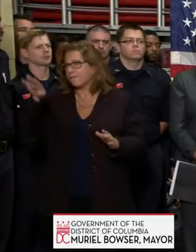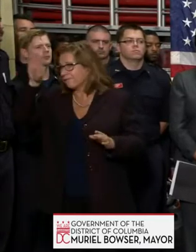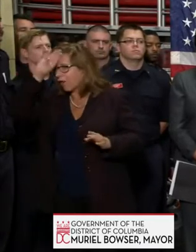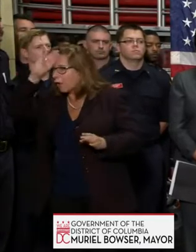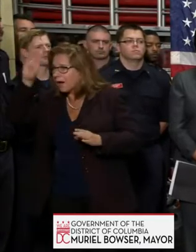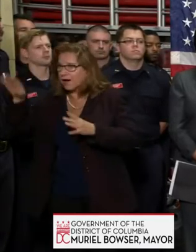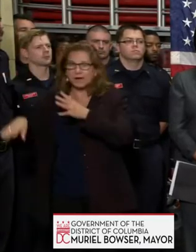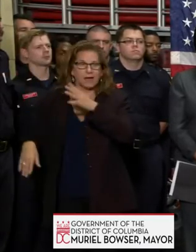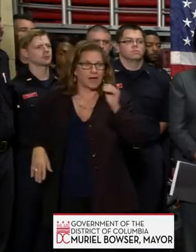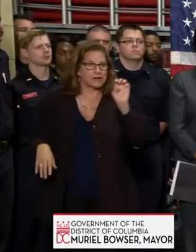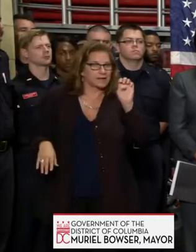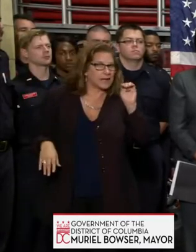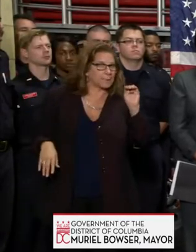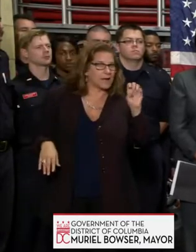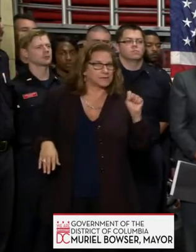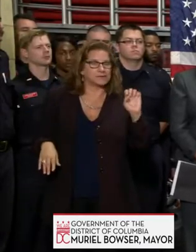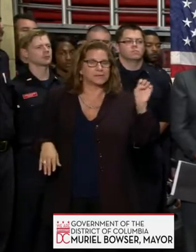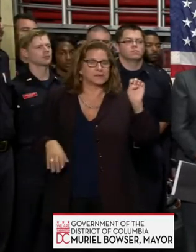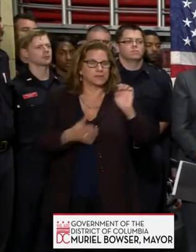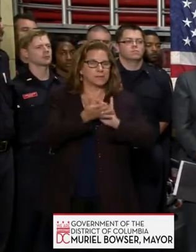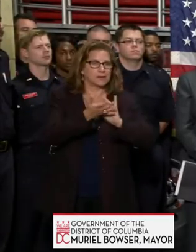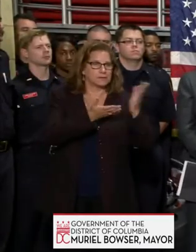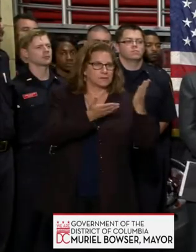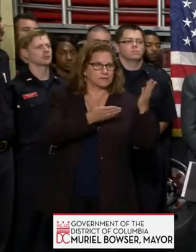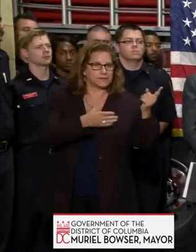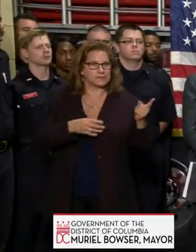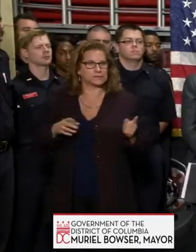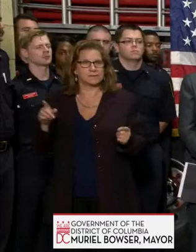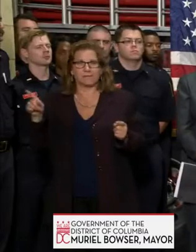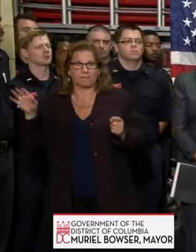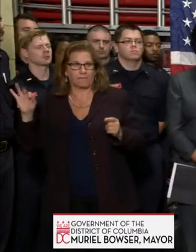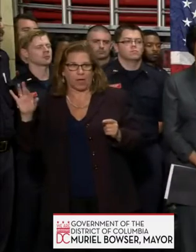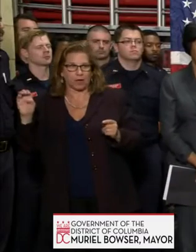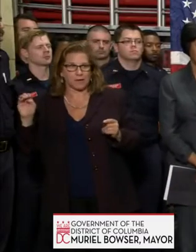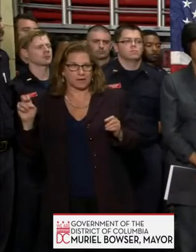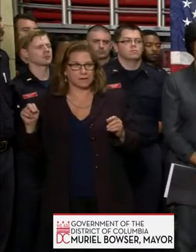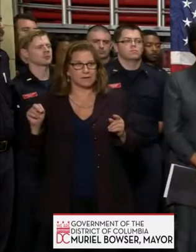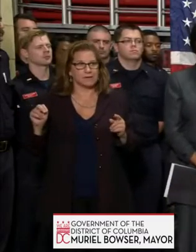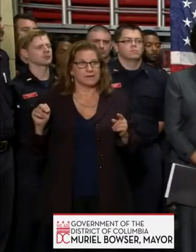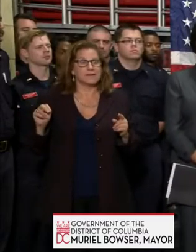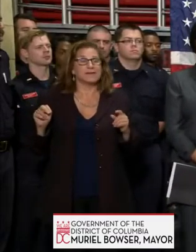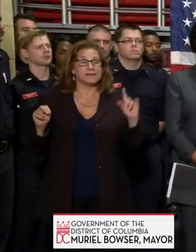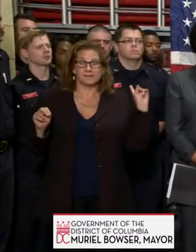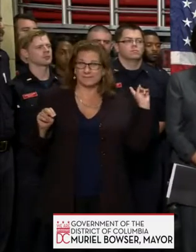REMINDED ME THAT YES THERE WERE SOME STUDENTS OF AN ELEMENTARY